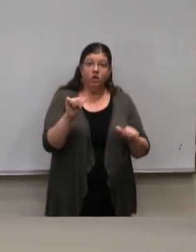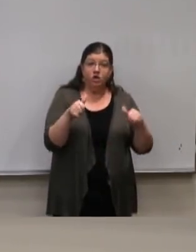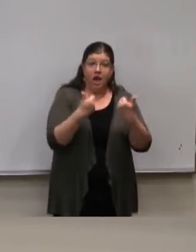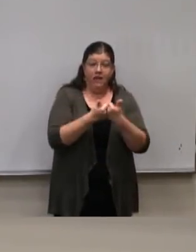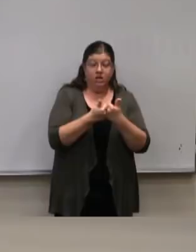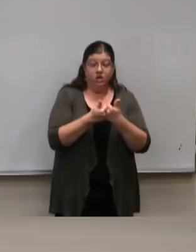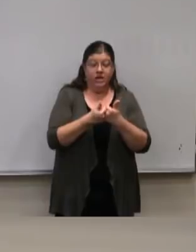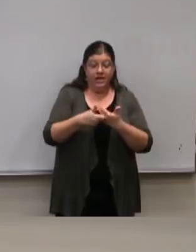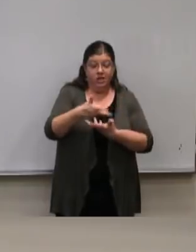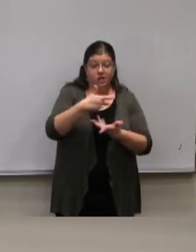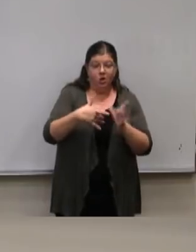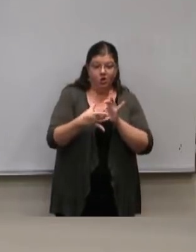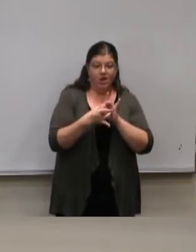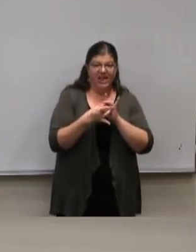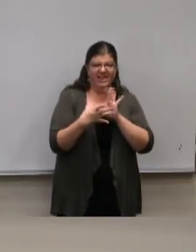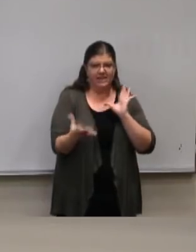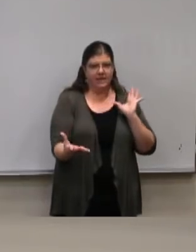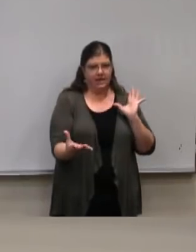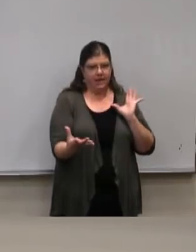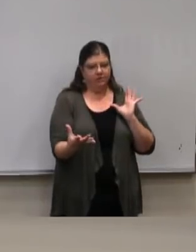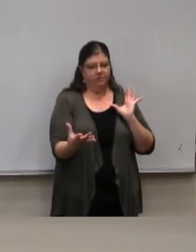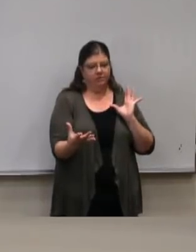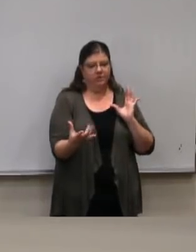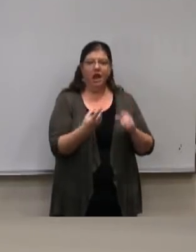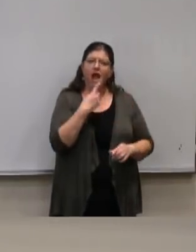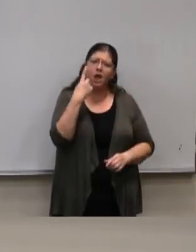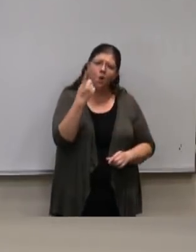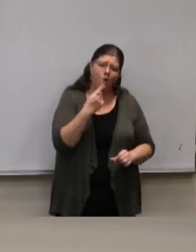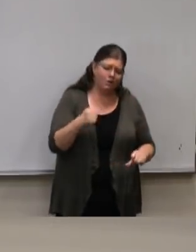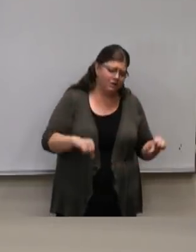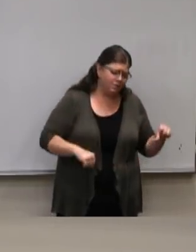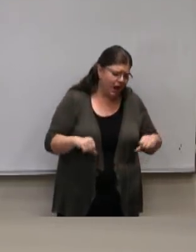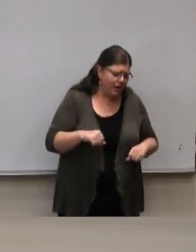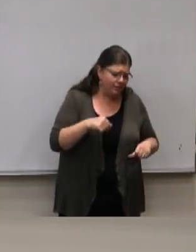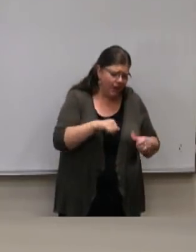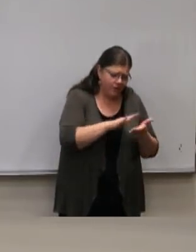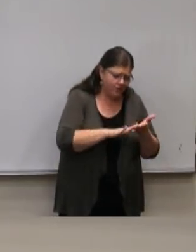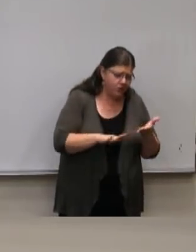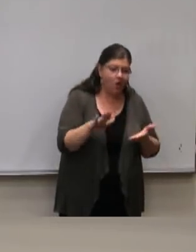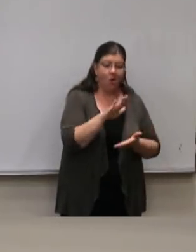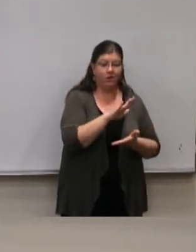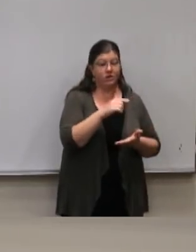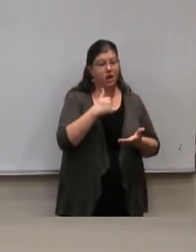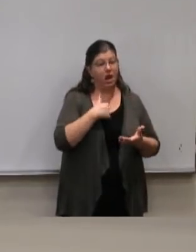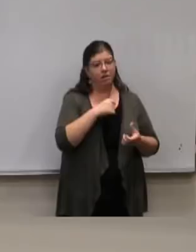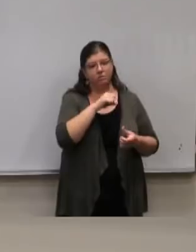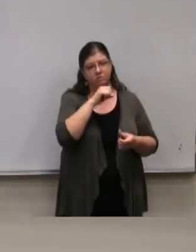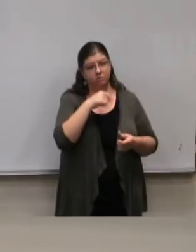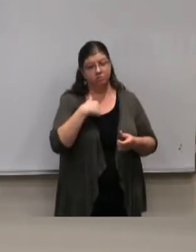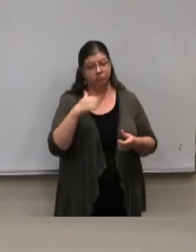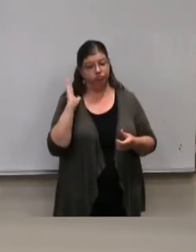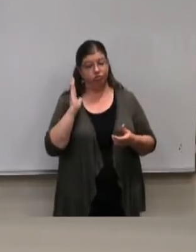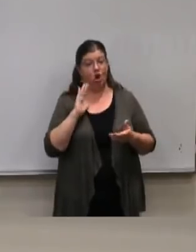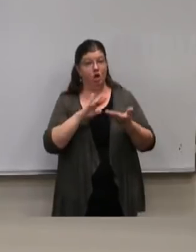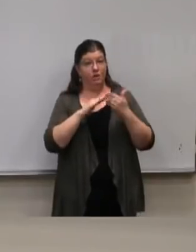One of the things that I always brag about for our college, you know, I'm a community college student. I went to Eastfield College.